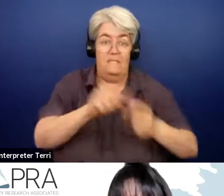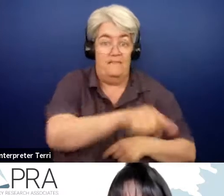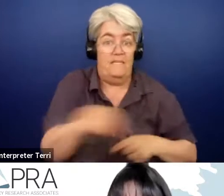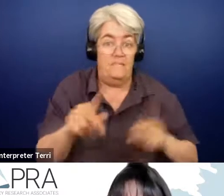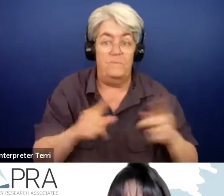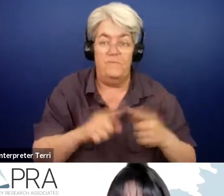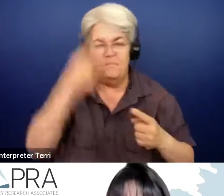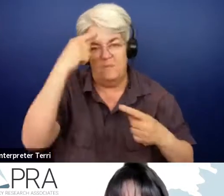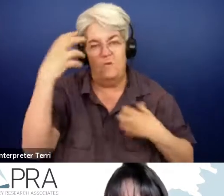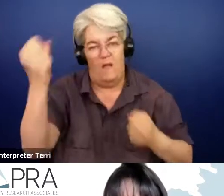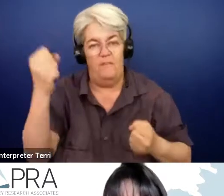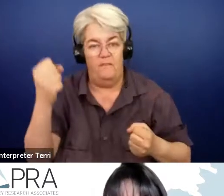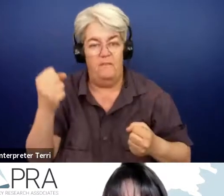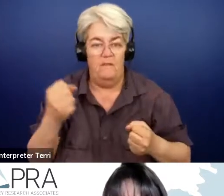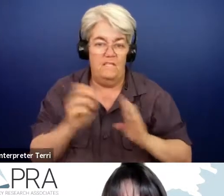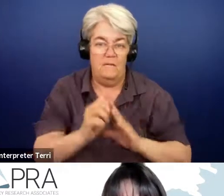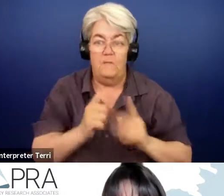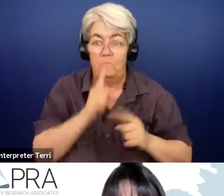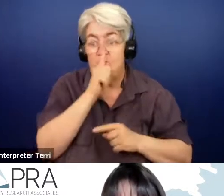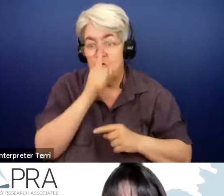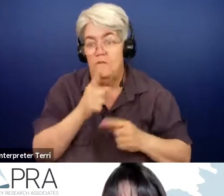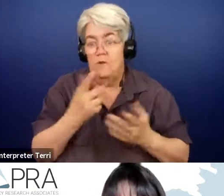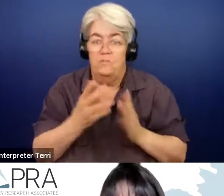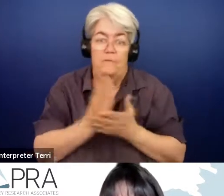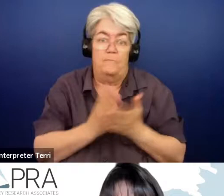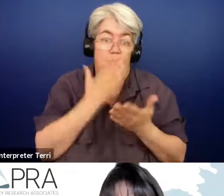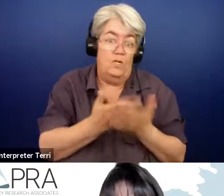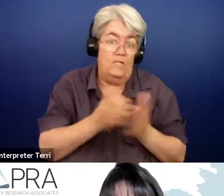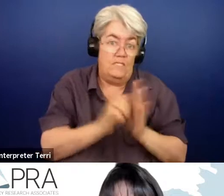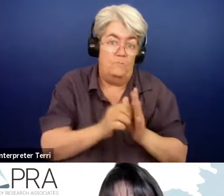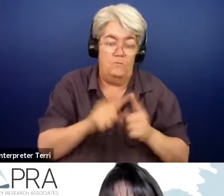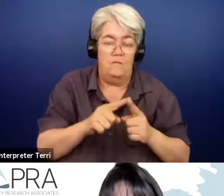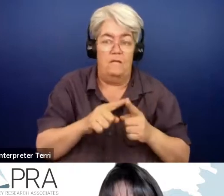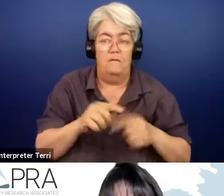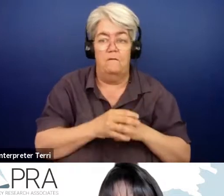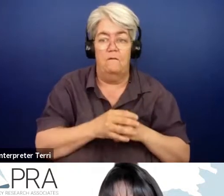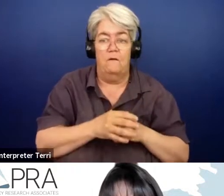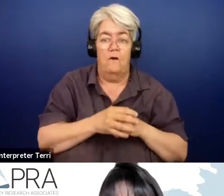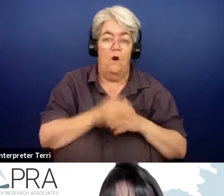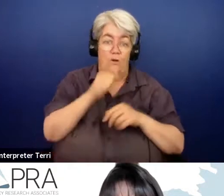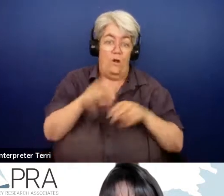I'm sure there are good examples that people on panelist and in the audience that could